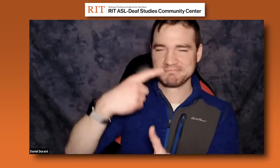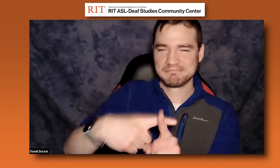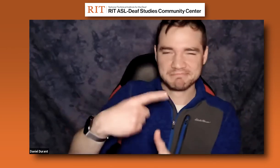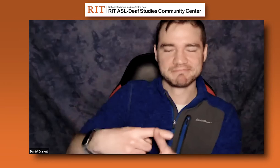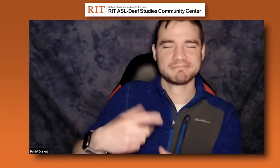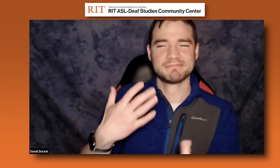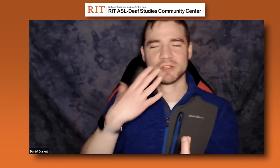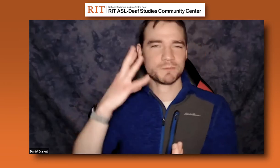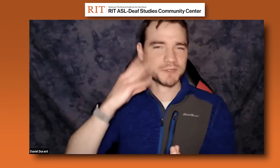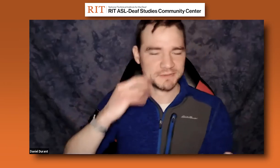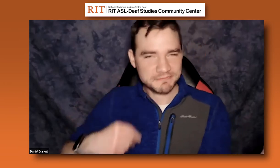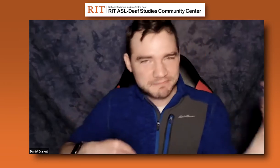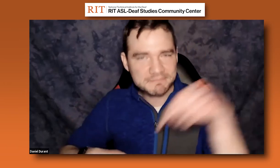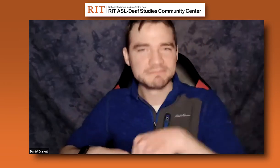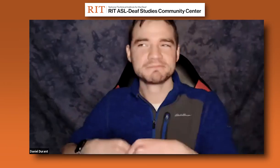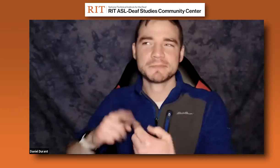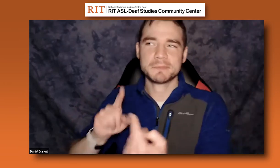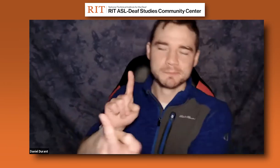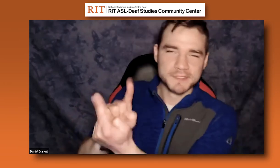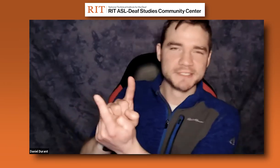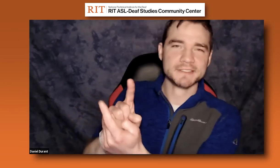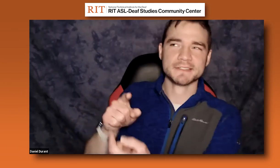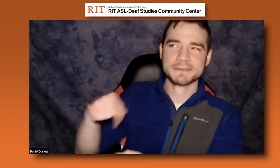I tried to think positive.